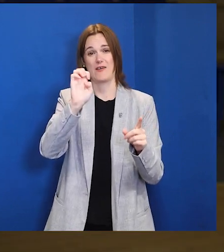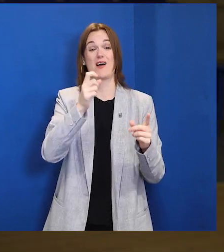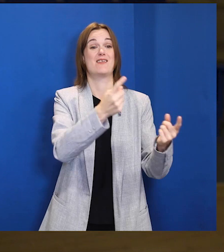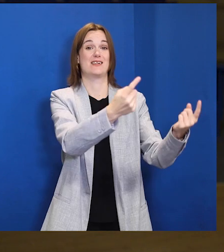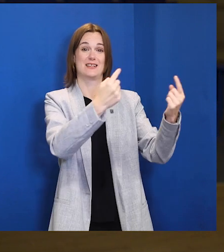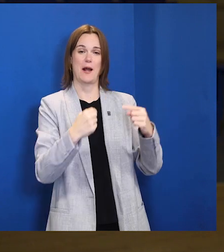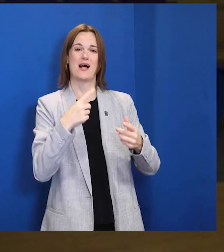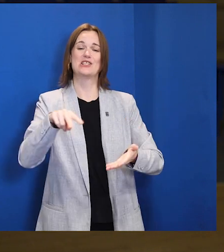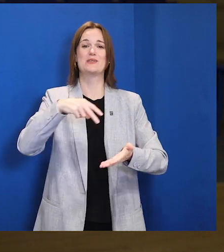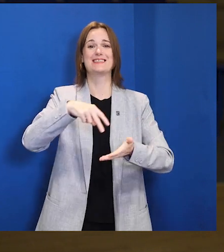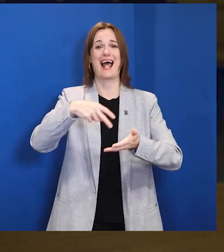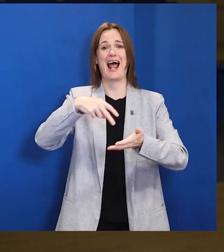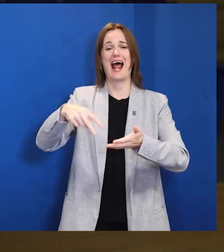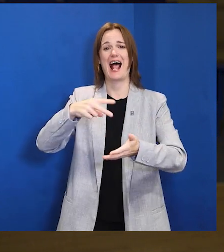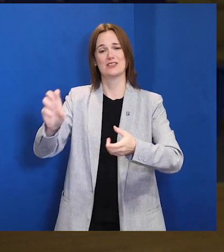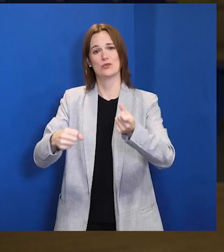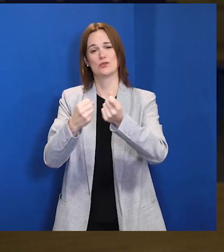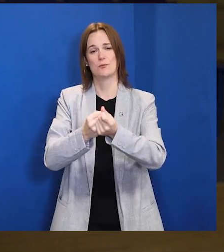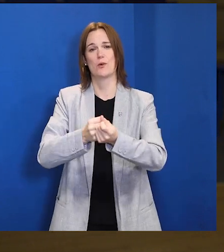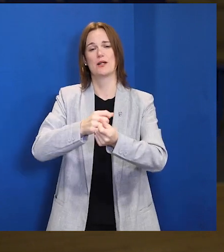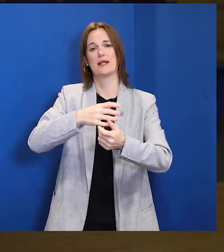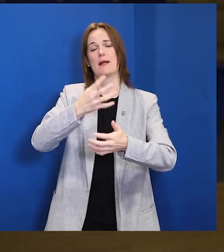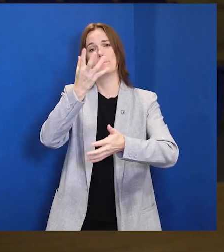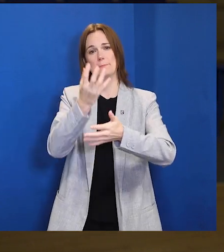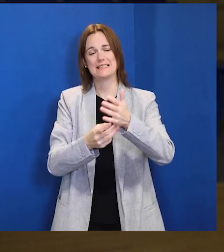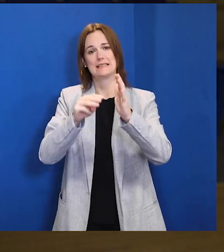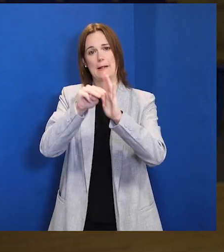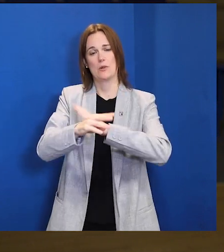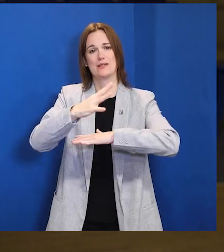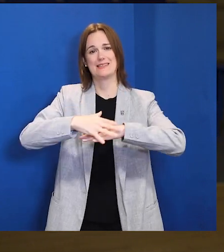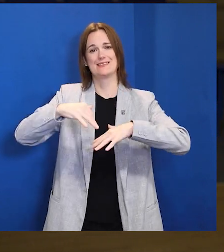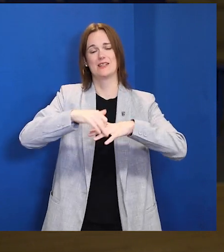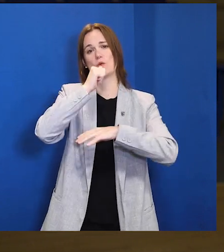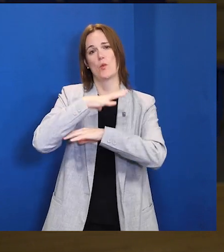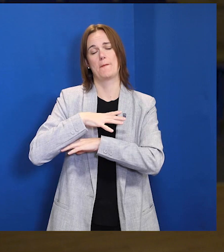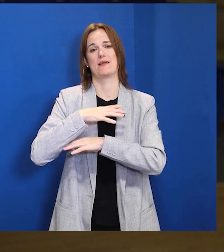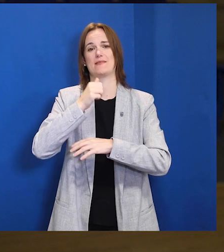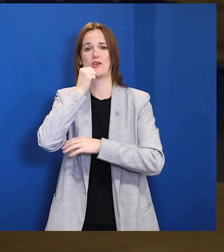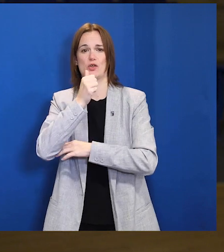To come in to NSCC and dance for missing and murdered Indigenous women and girls.